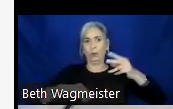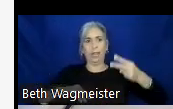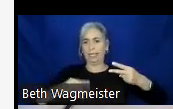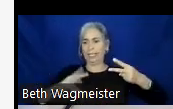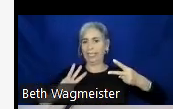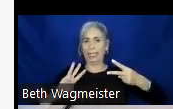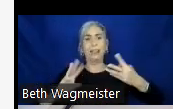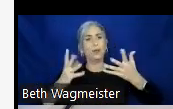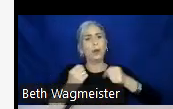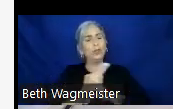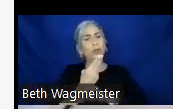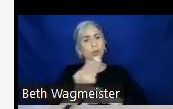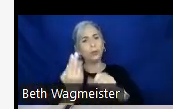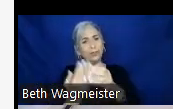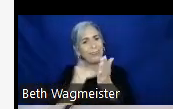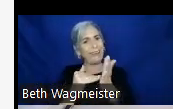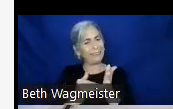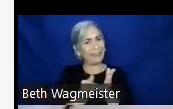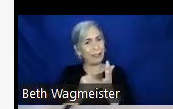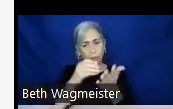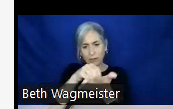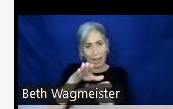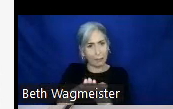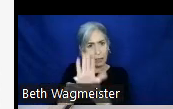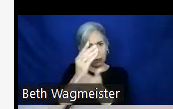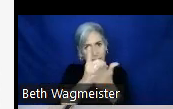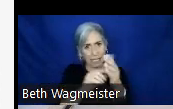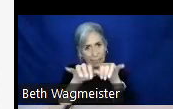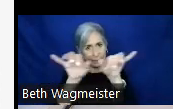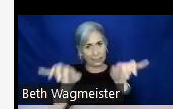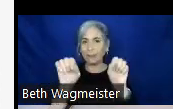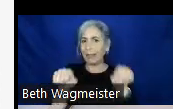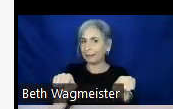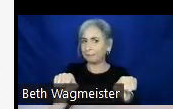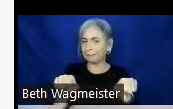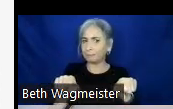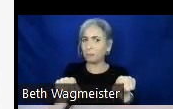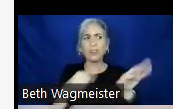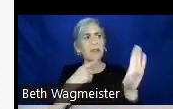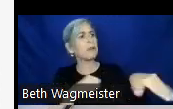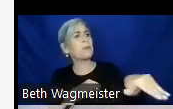be used there. That is something you can document in your design system to say hey, this is how you